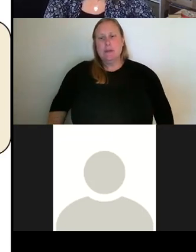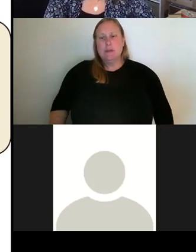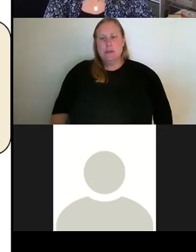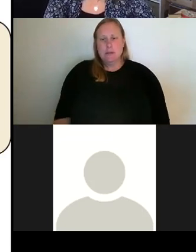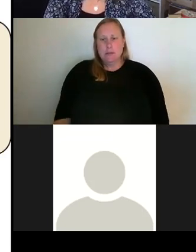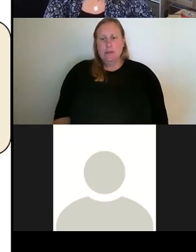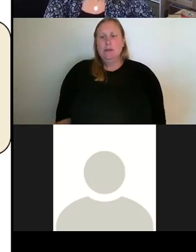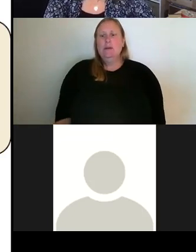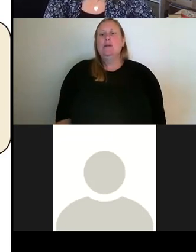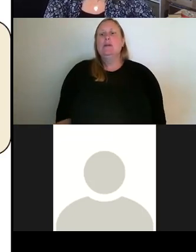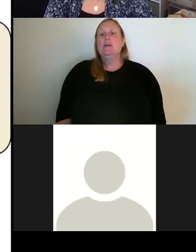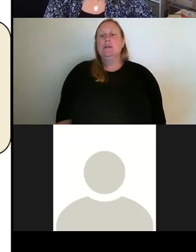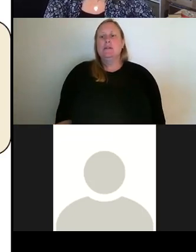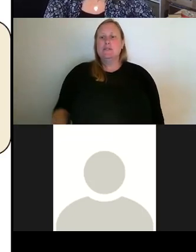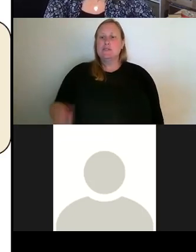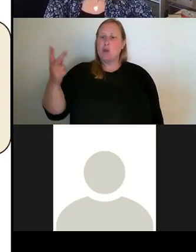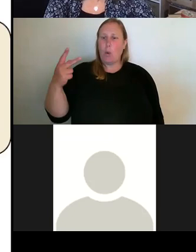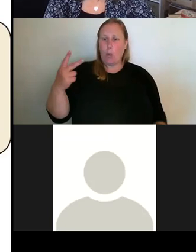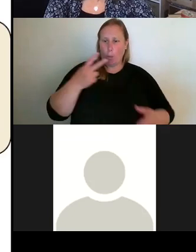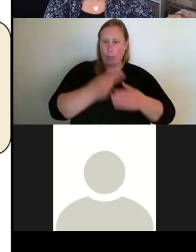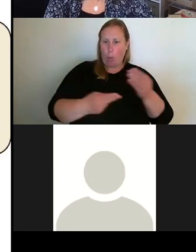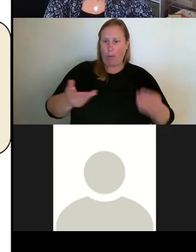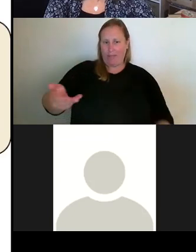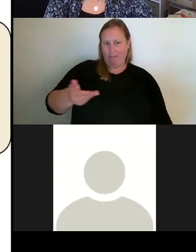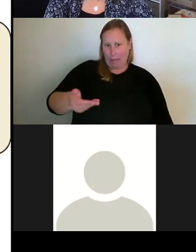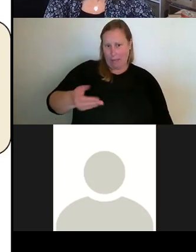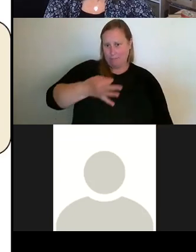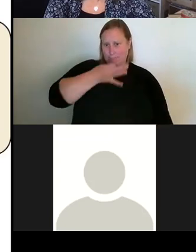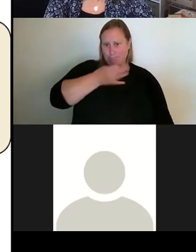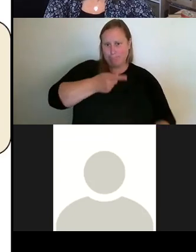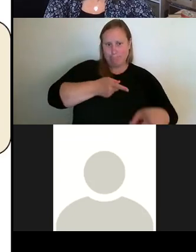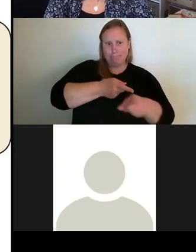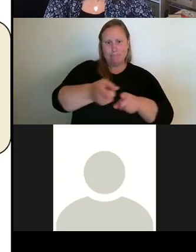Glenda and I are both invited experts in the W3C